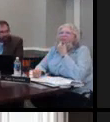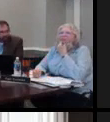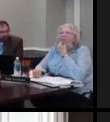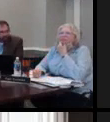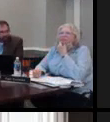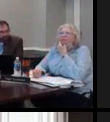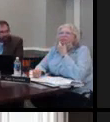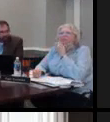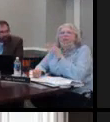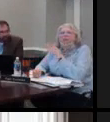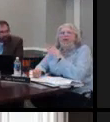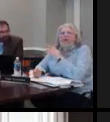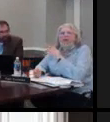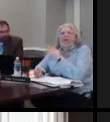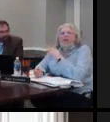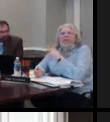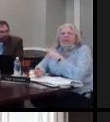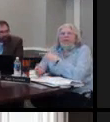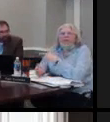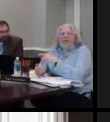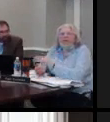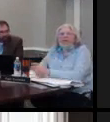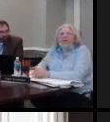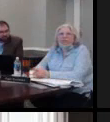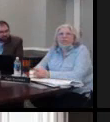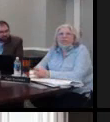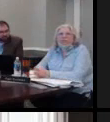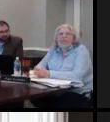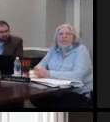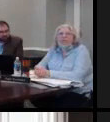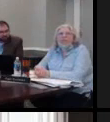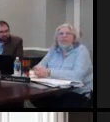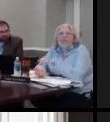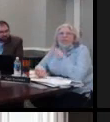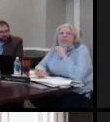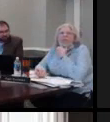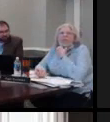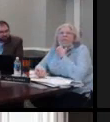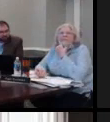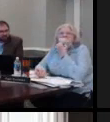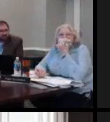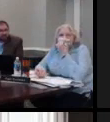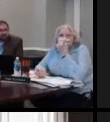It's, it's someone, uh, are you there.